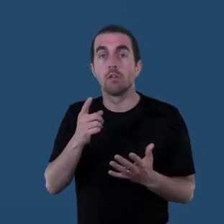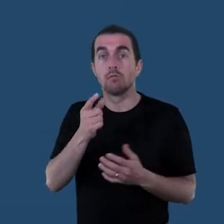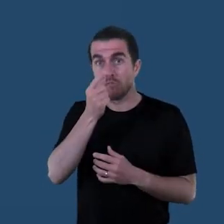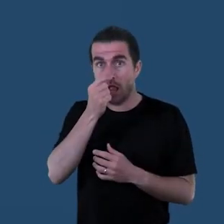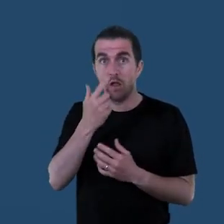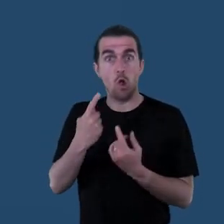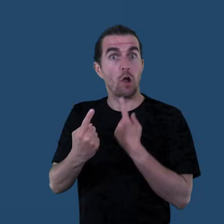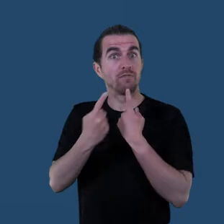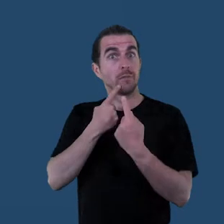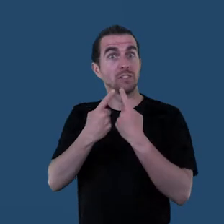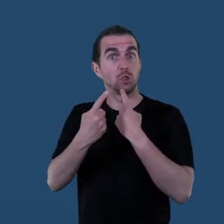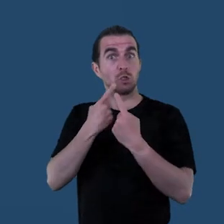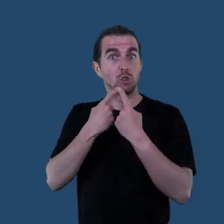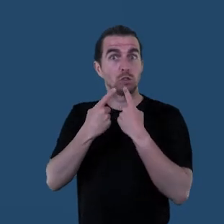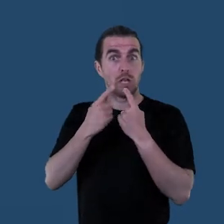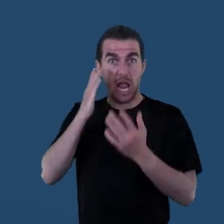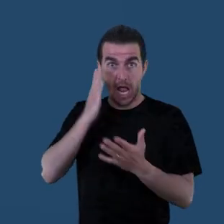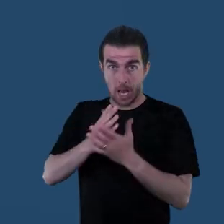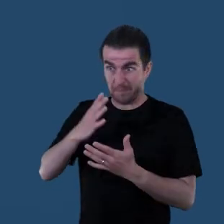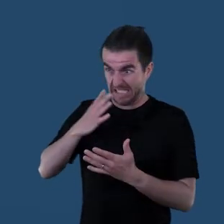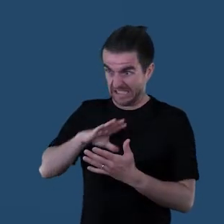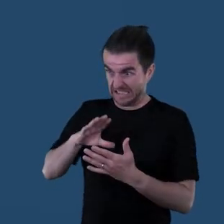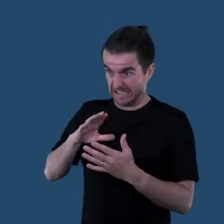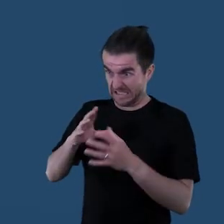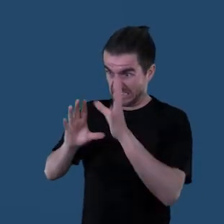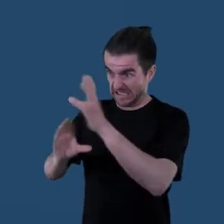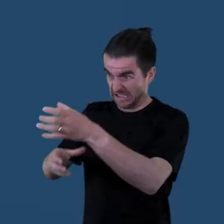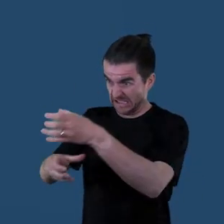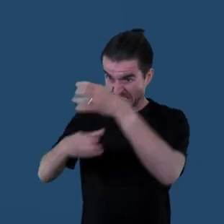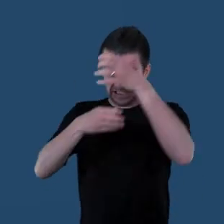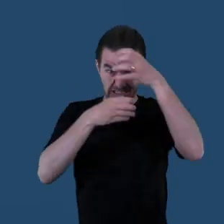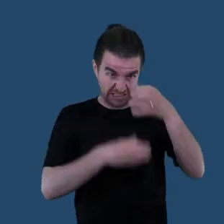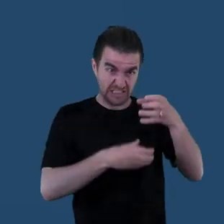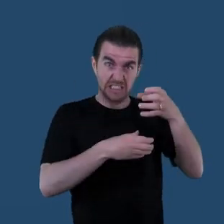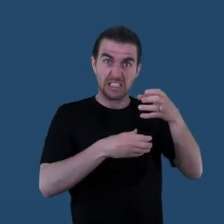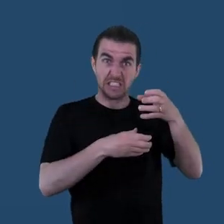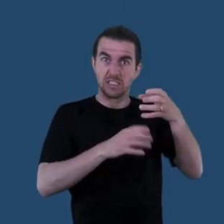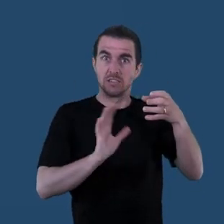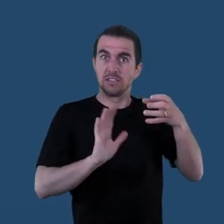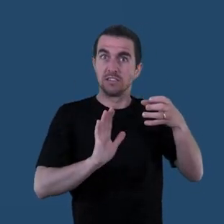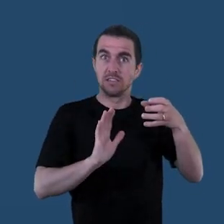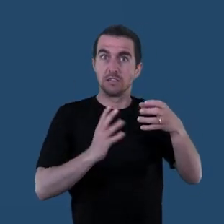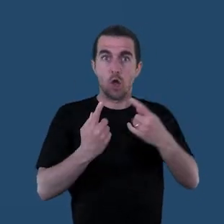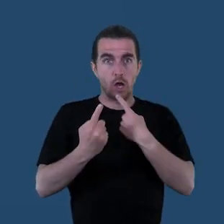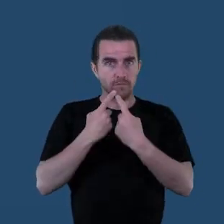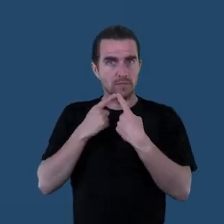you can get data without actually physically collecting the specimen. You can capture information in different ways.